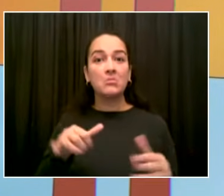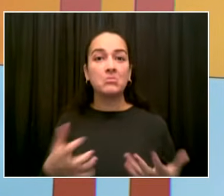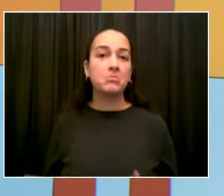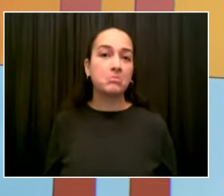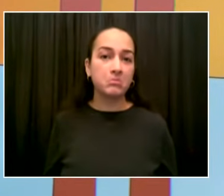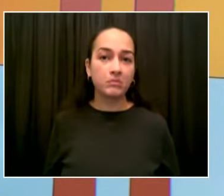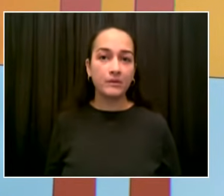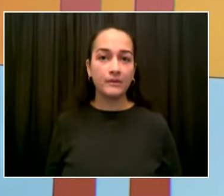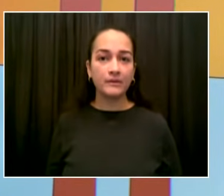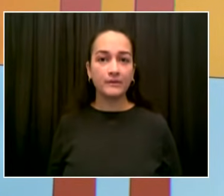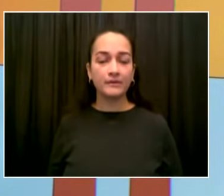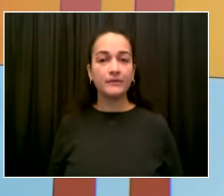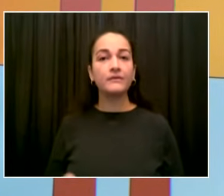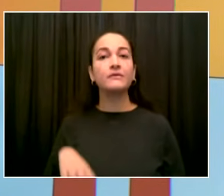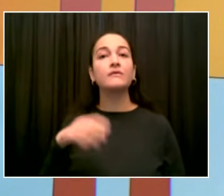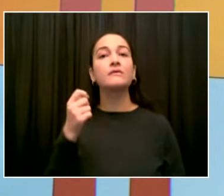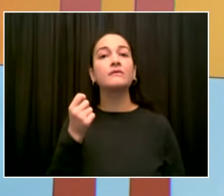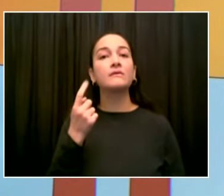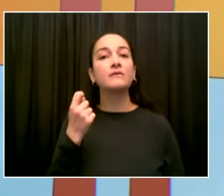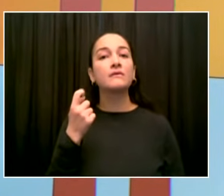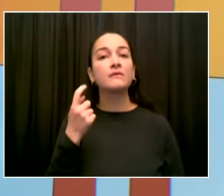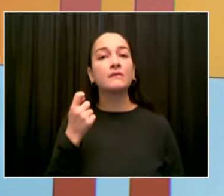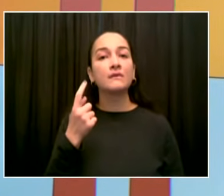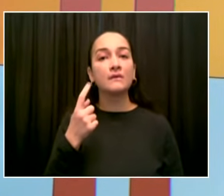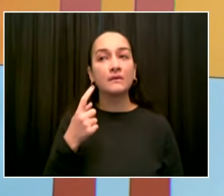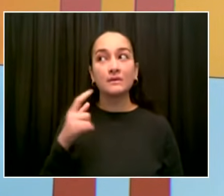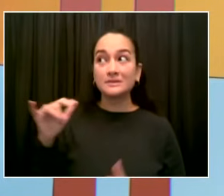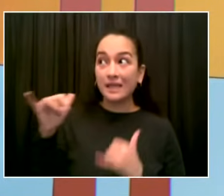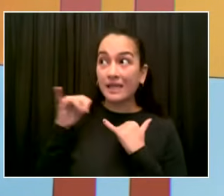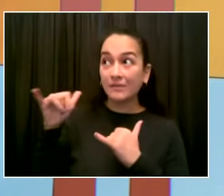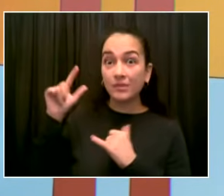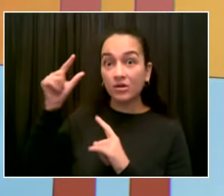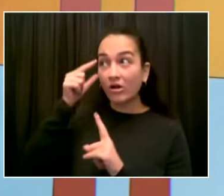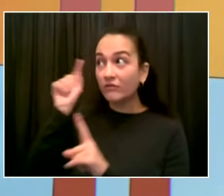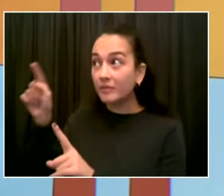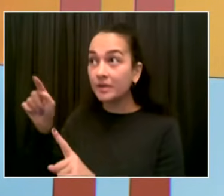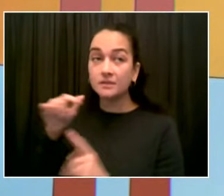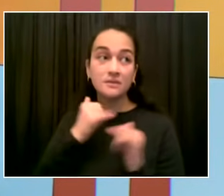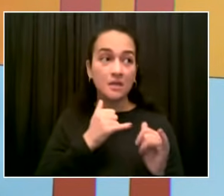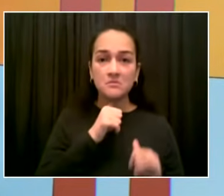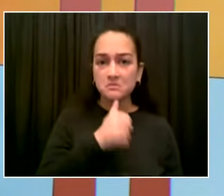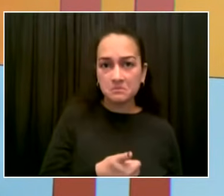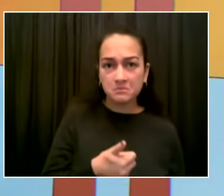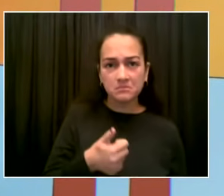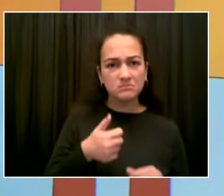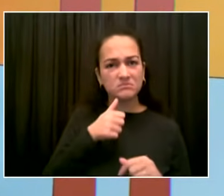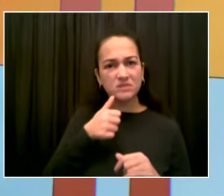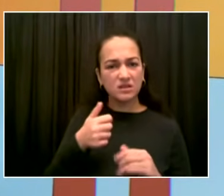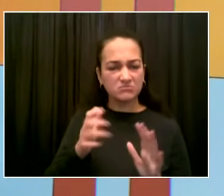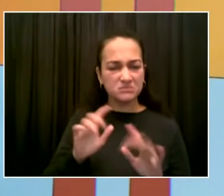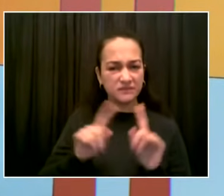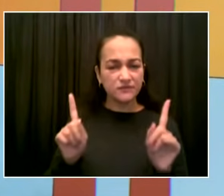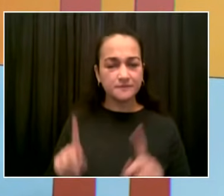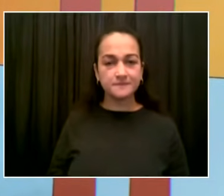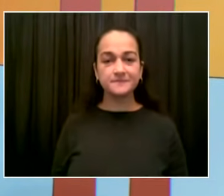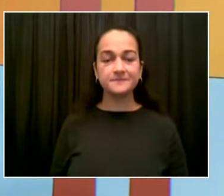IN. DIDOU Y HAVE A FOLLOW UP, irñ I DID, THANKDA?#Q YOU.